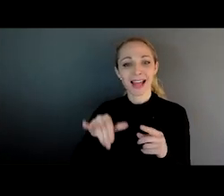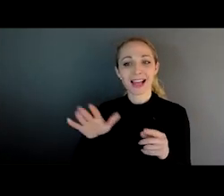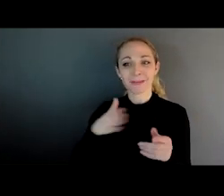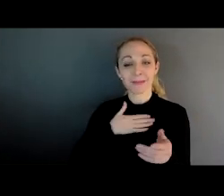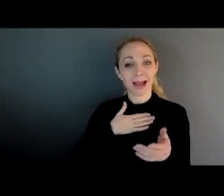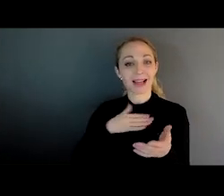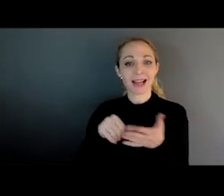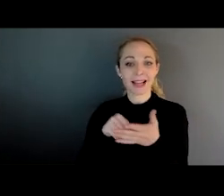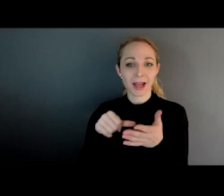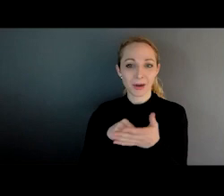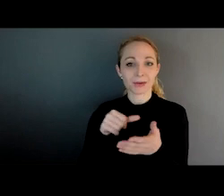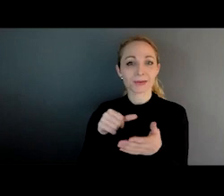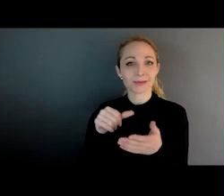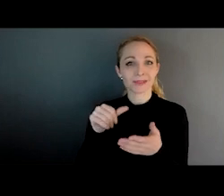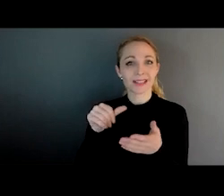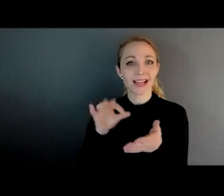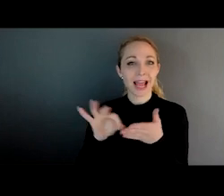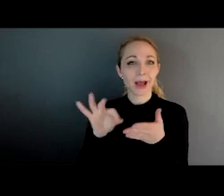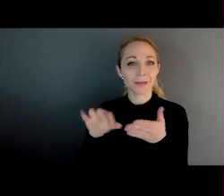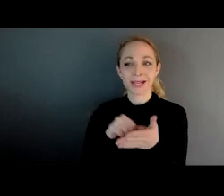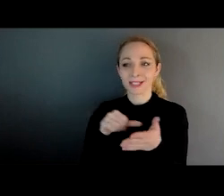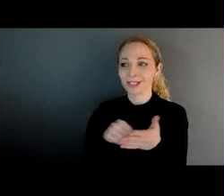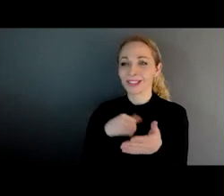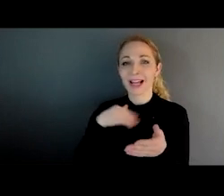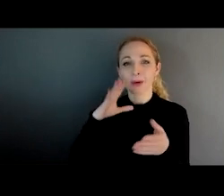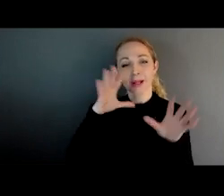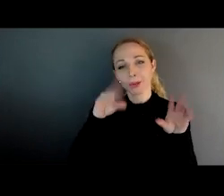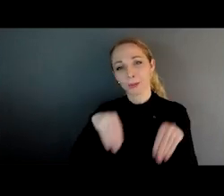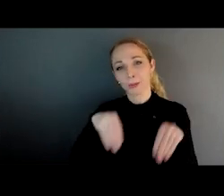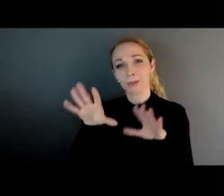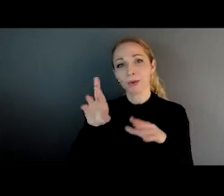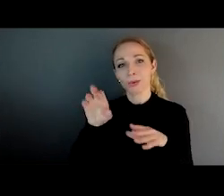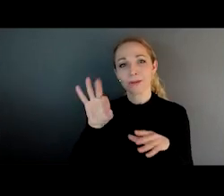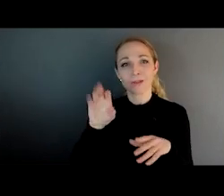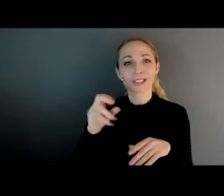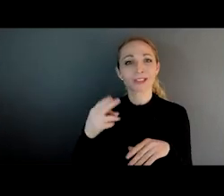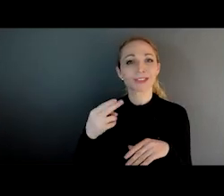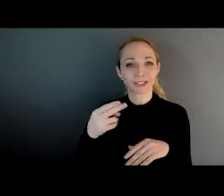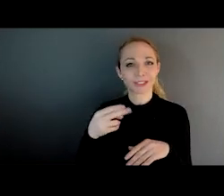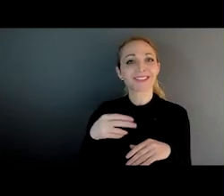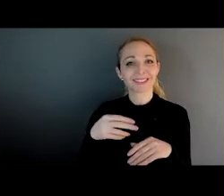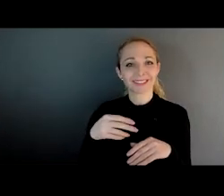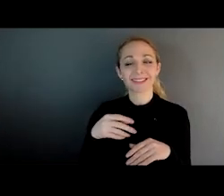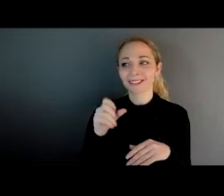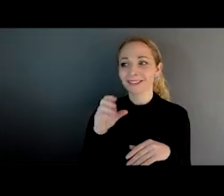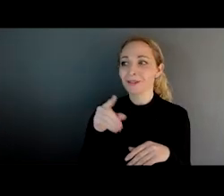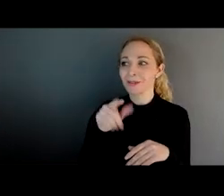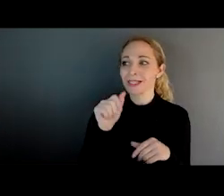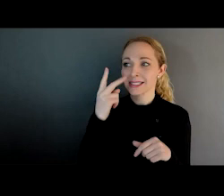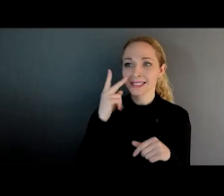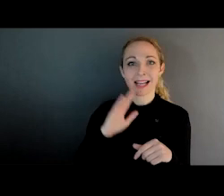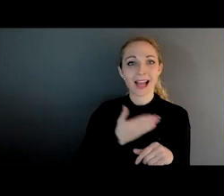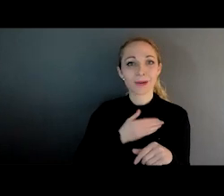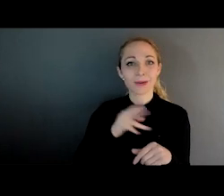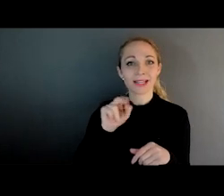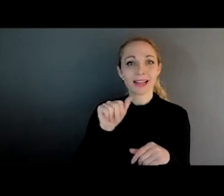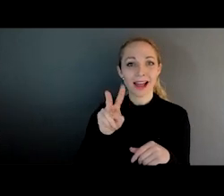AND LET ME REFRESH SO THAT OUR NAV IS SHOWING HERE.